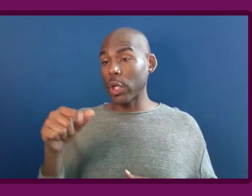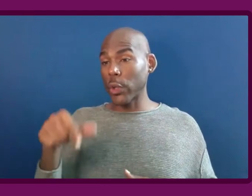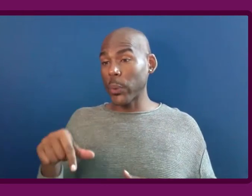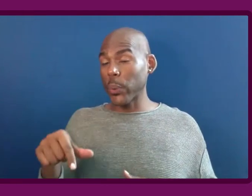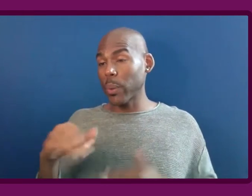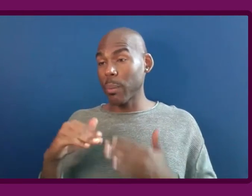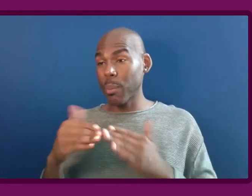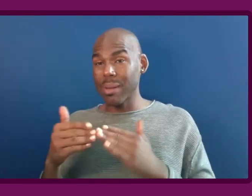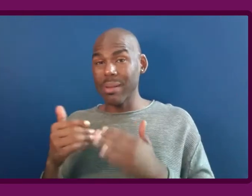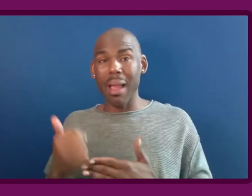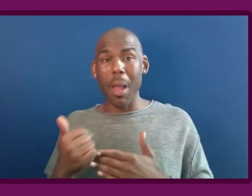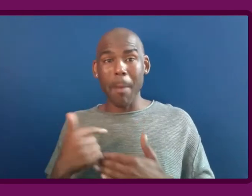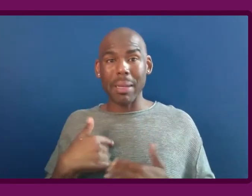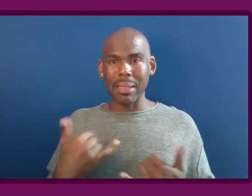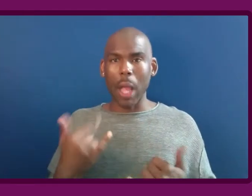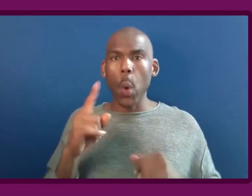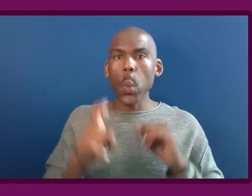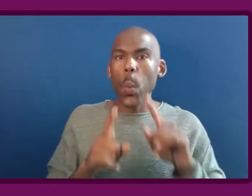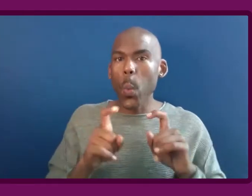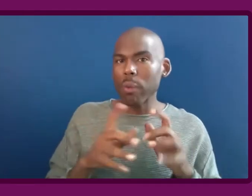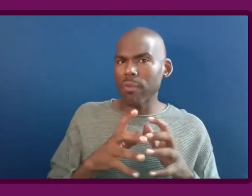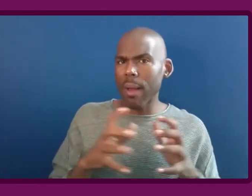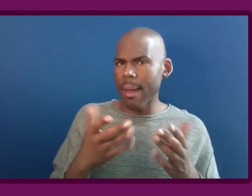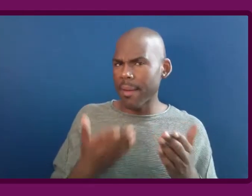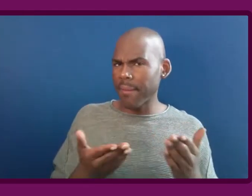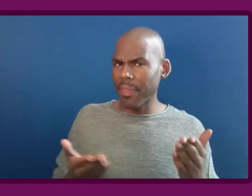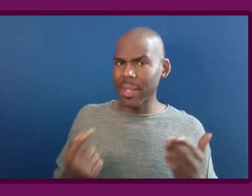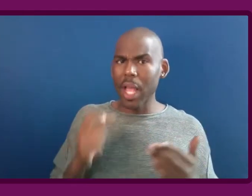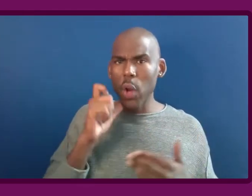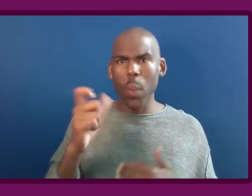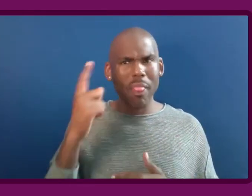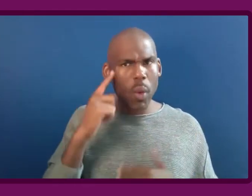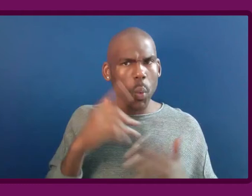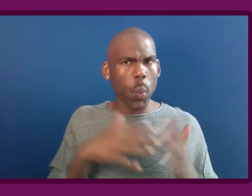a lot of things. This is a moment where we're questioning things. I don't think we're weaker.